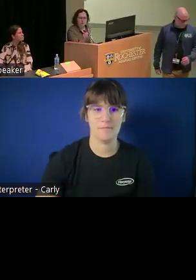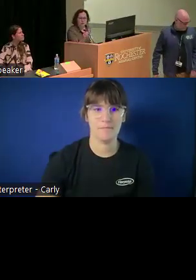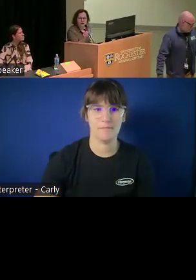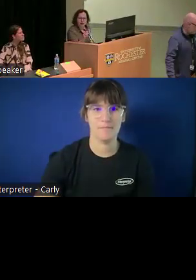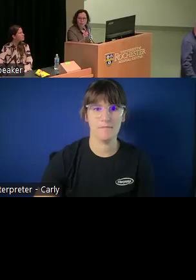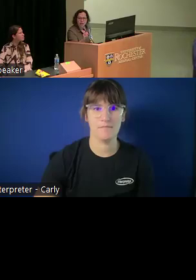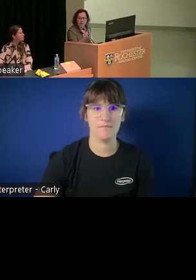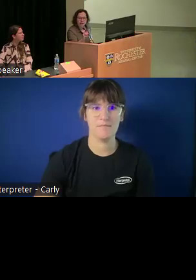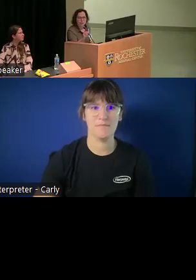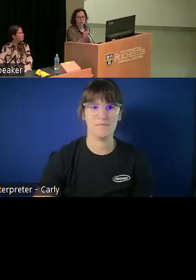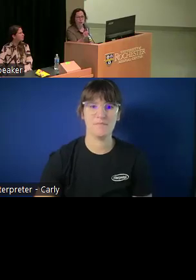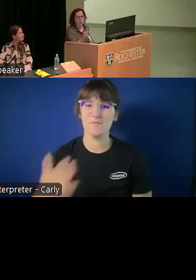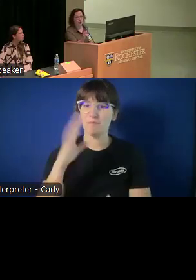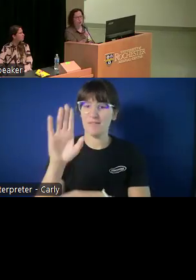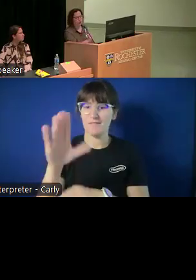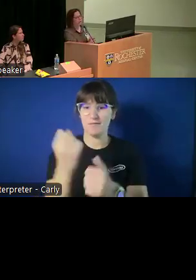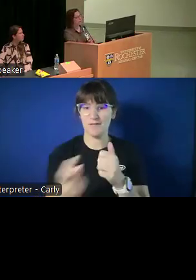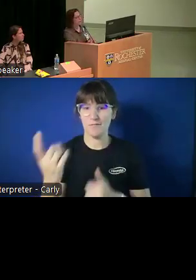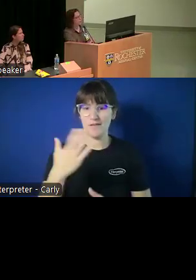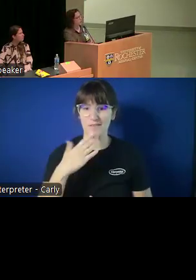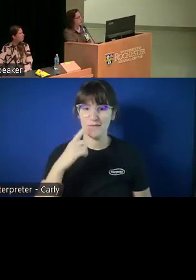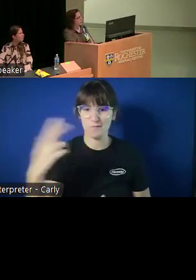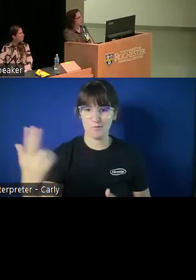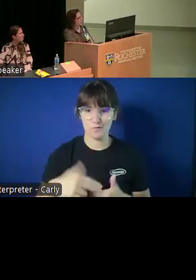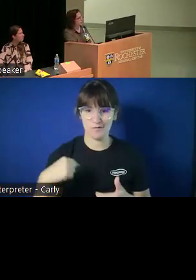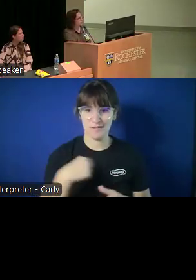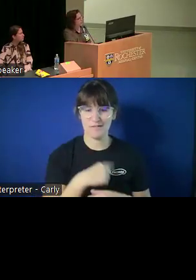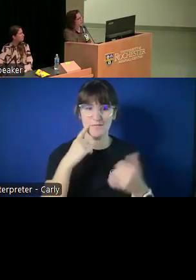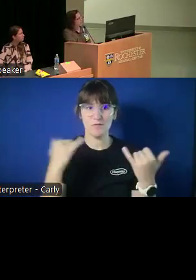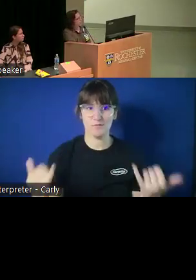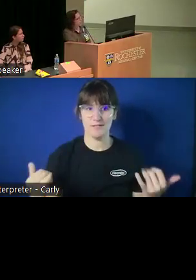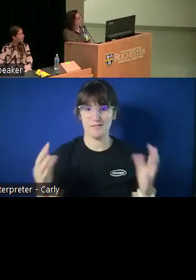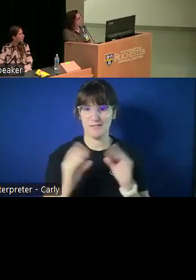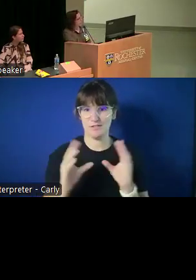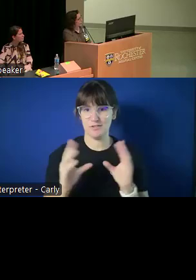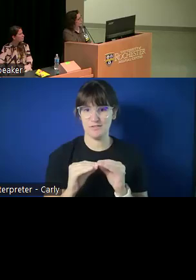good afternoon everybody and thank you so much for joining us for today's session uh we're very very